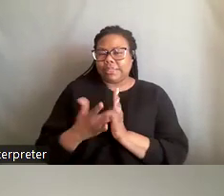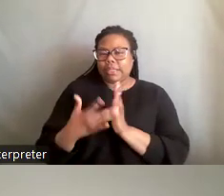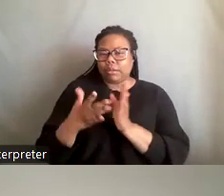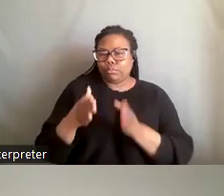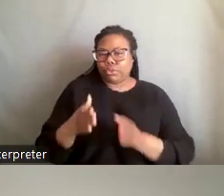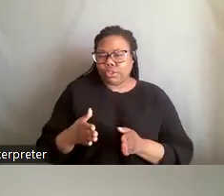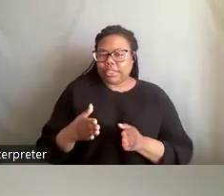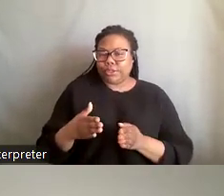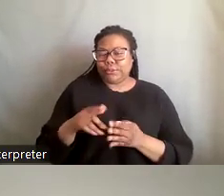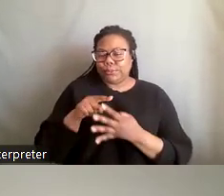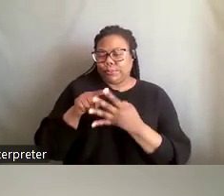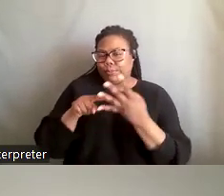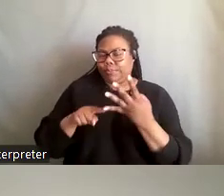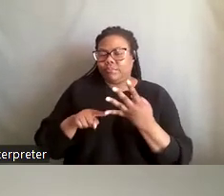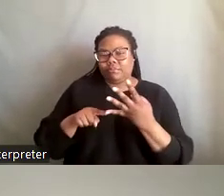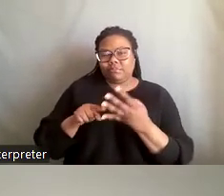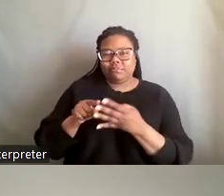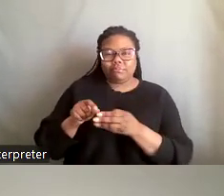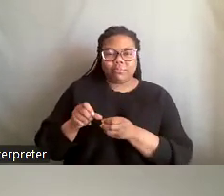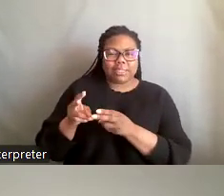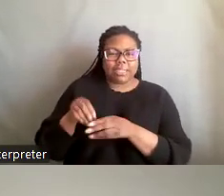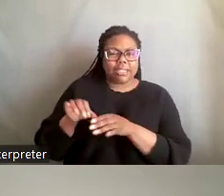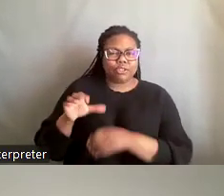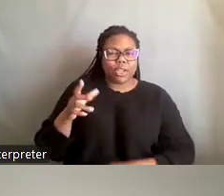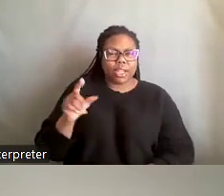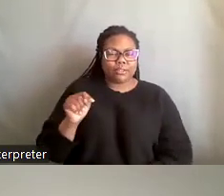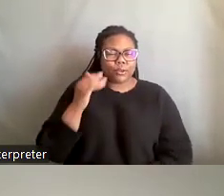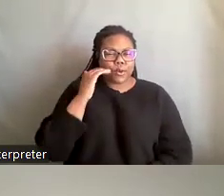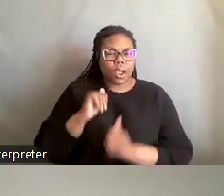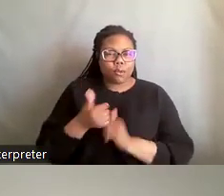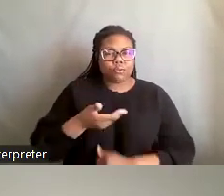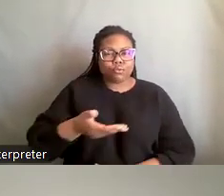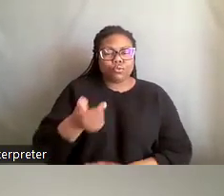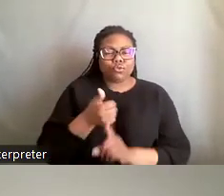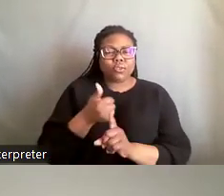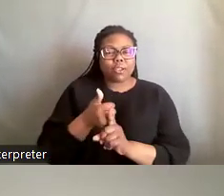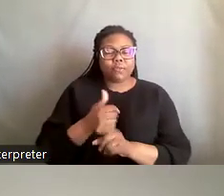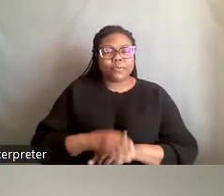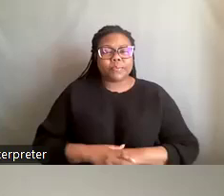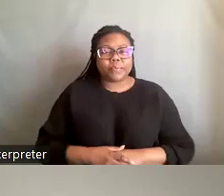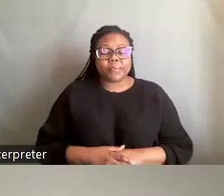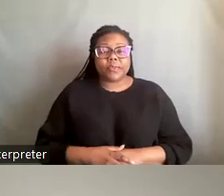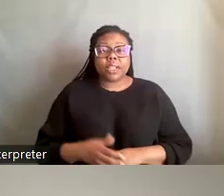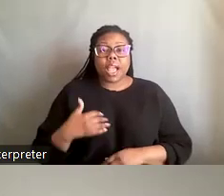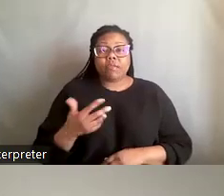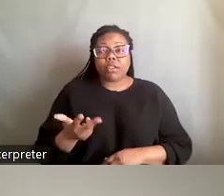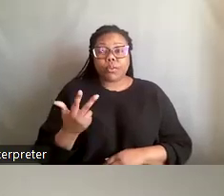And I'll ask one of our tech people if they can add that to the chat as well so people know what things to use to